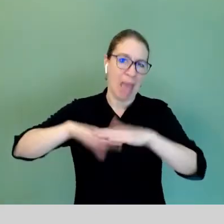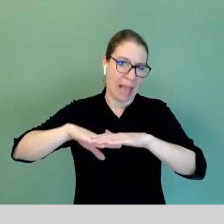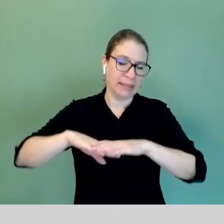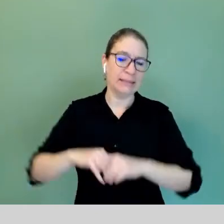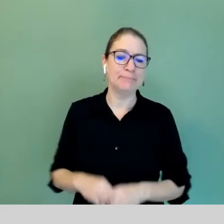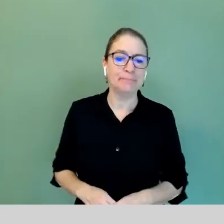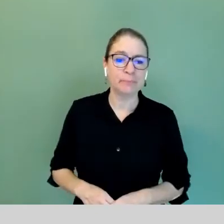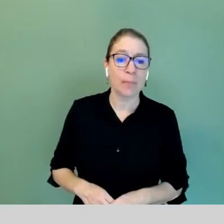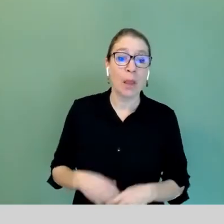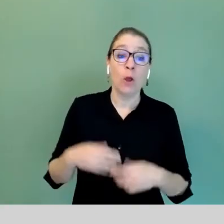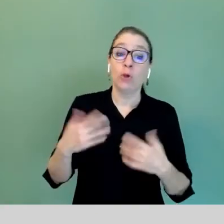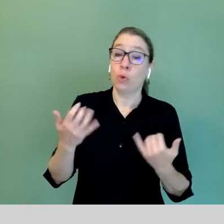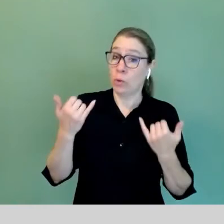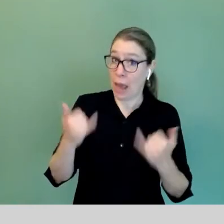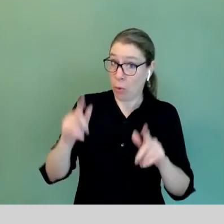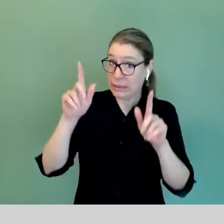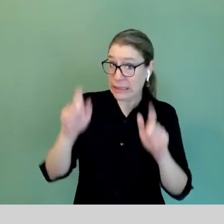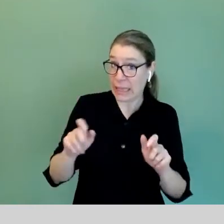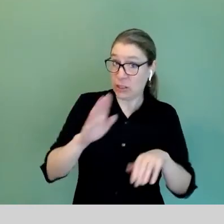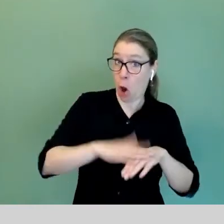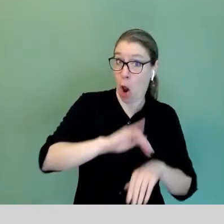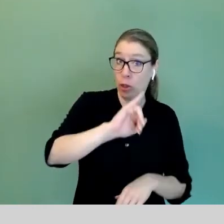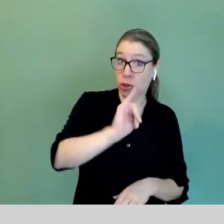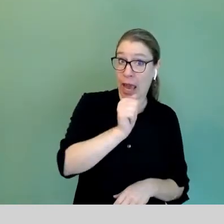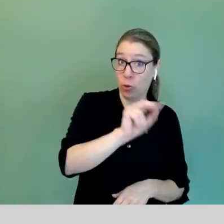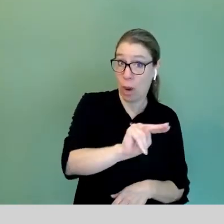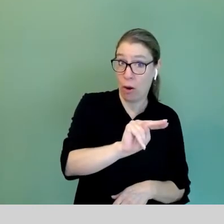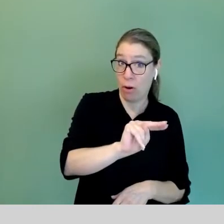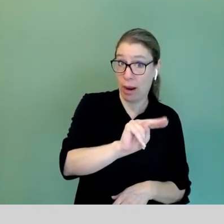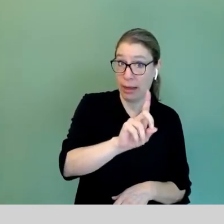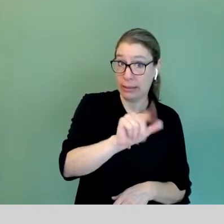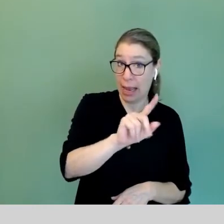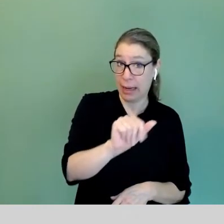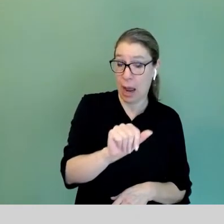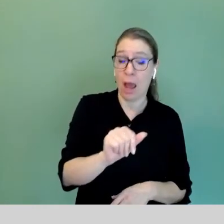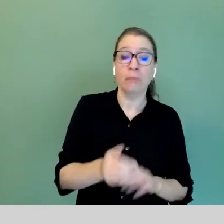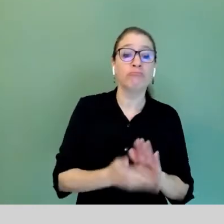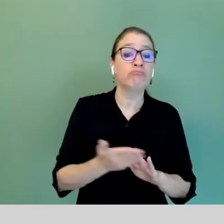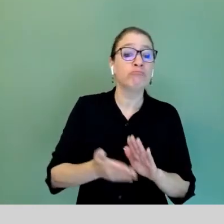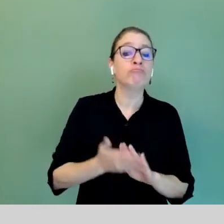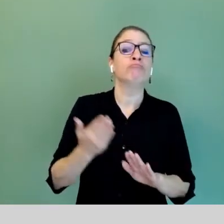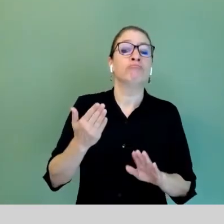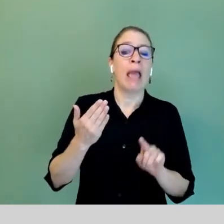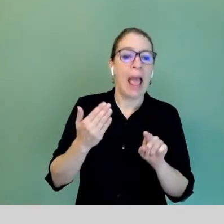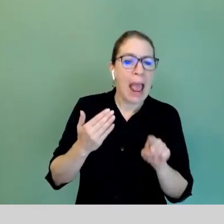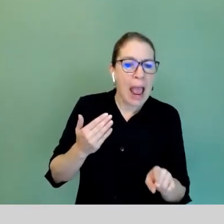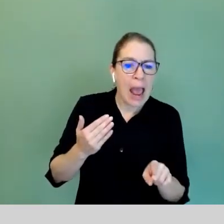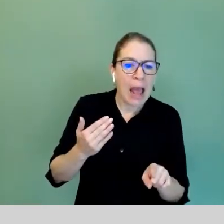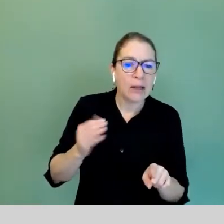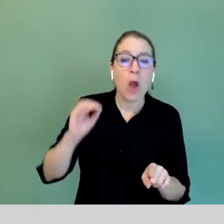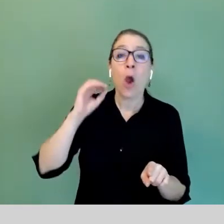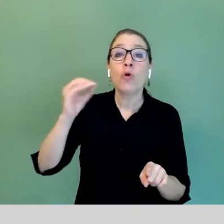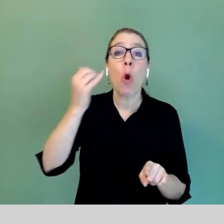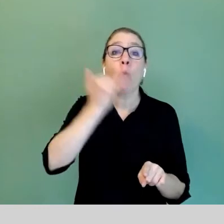So testing this out with the January data. So I'm just executing this and I don't have any errors